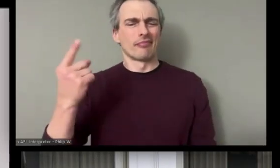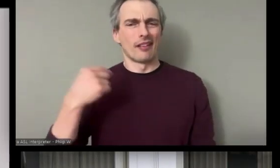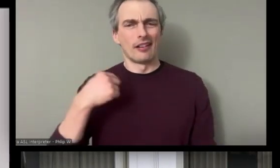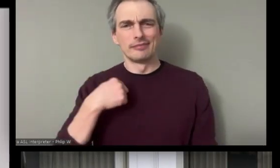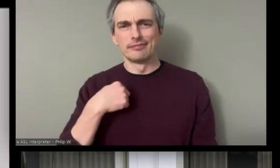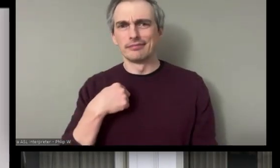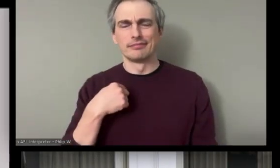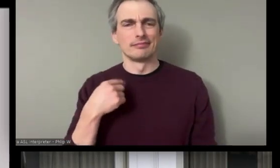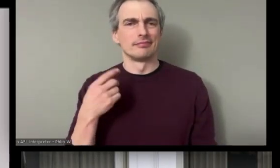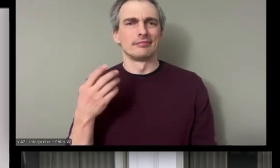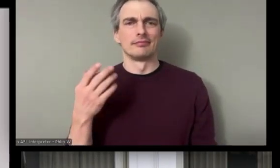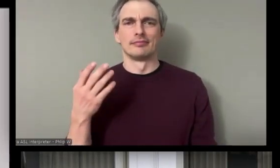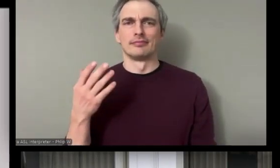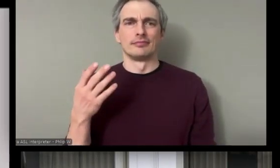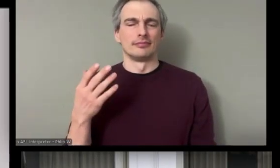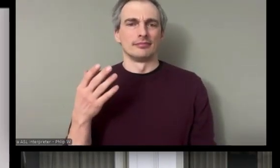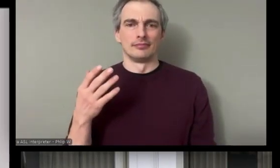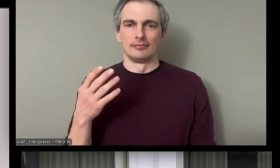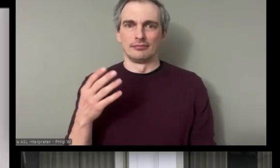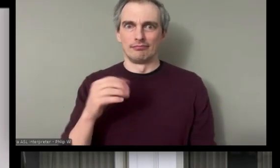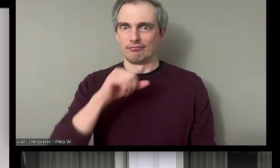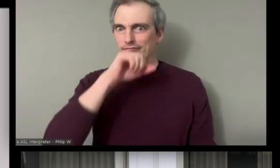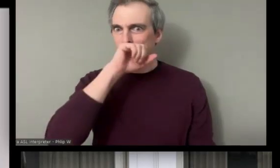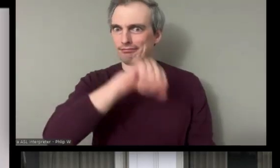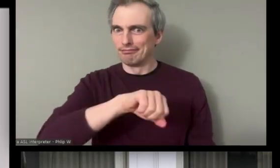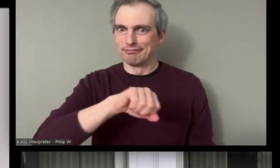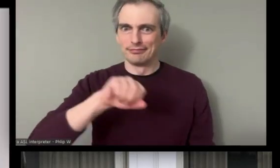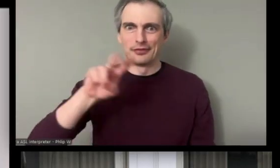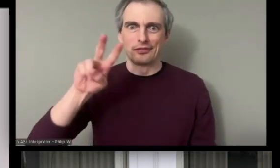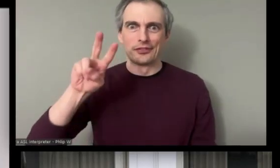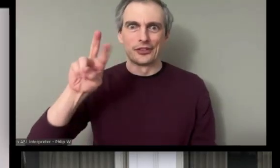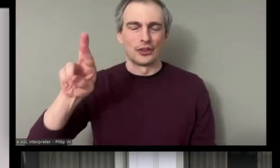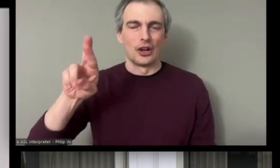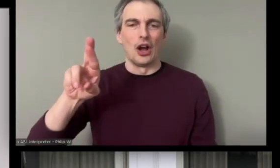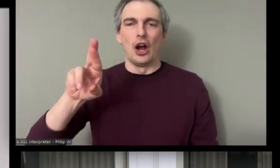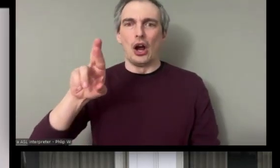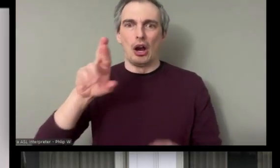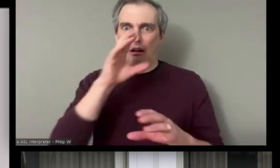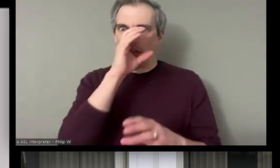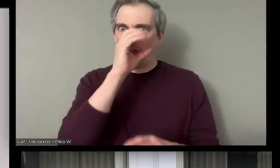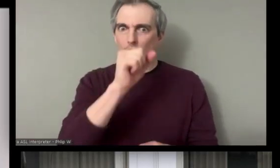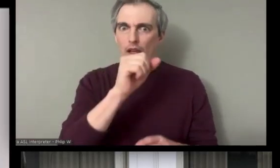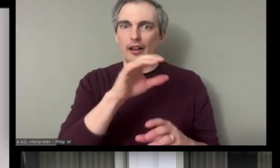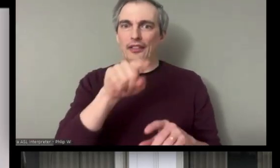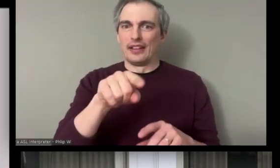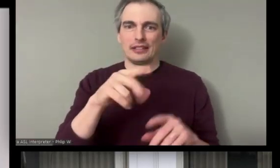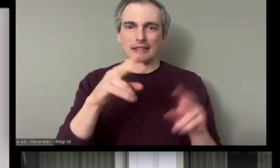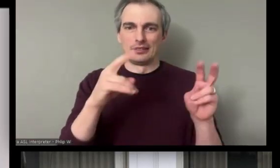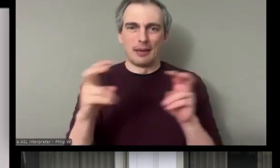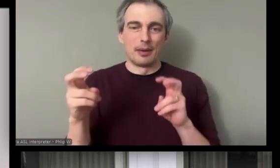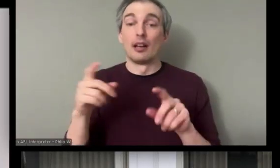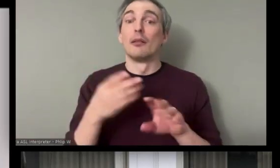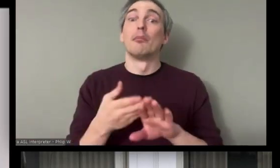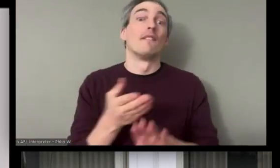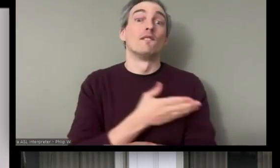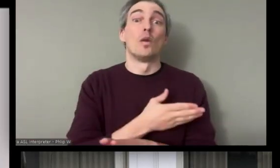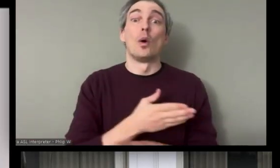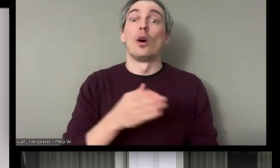I could go on a whole spiel of this. But before digital accessibility, there's physical accessibility.